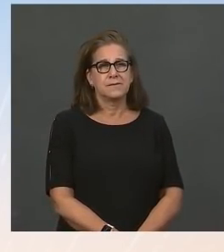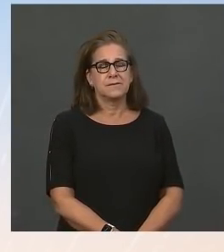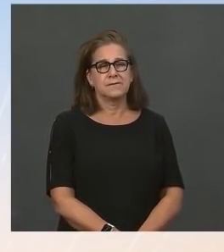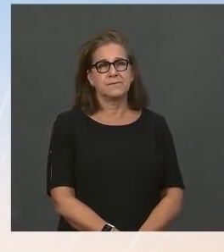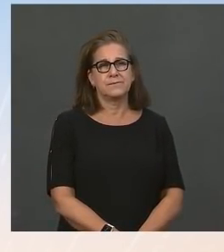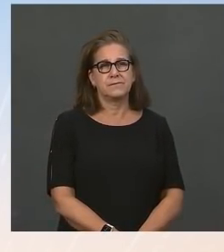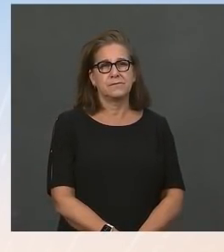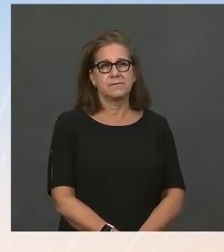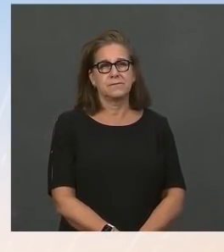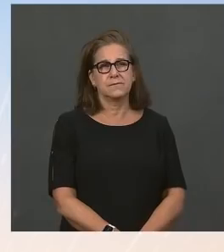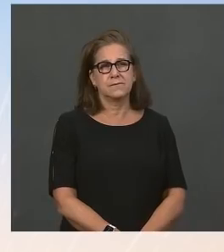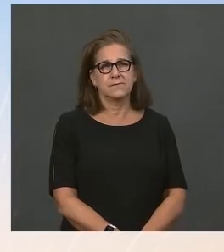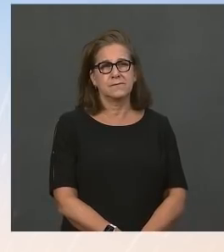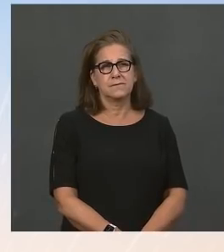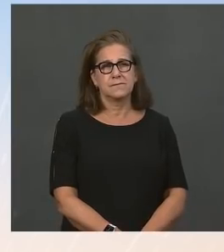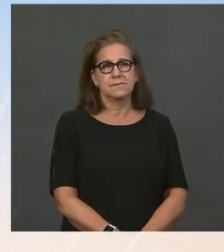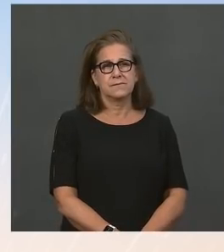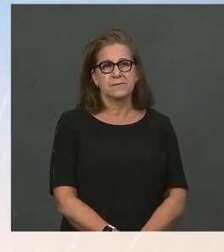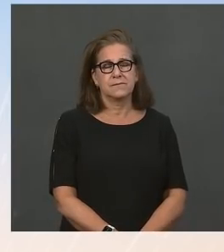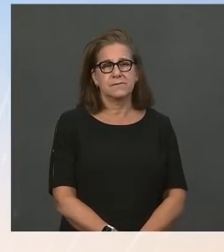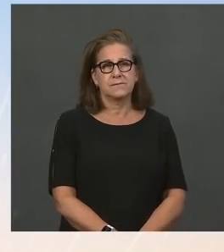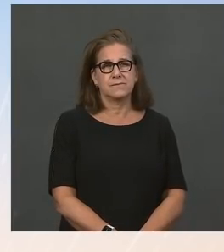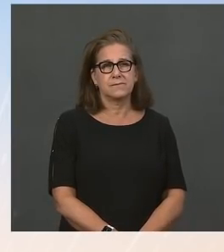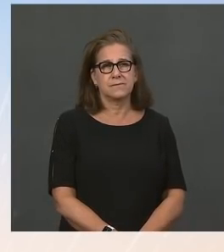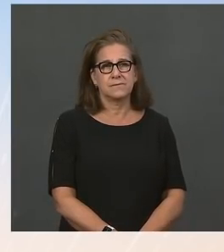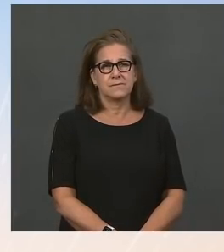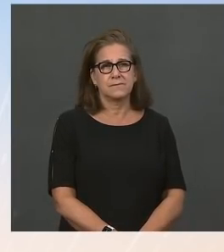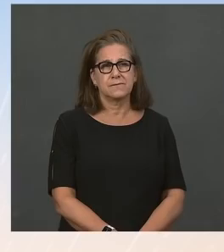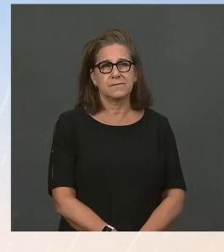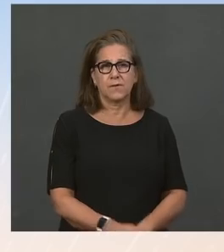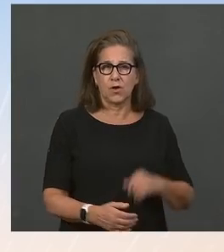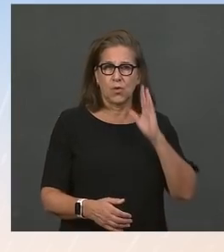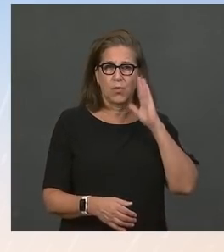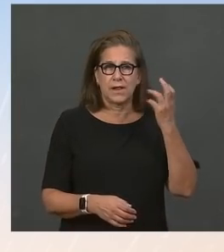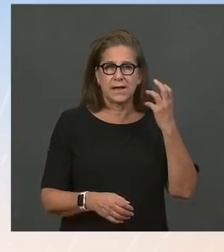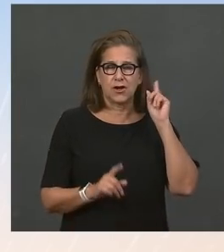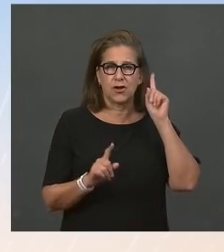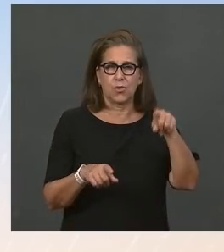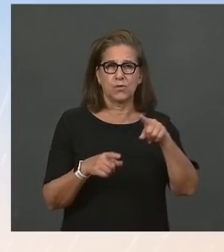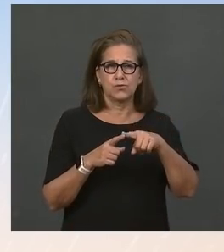Ms. Psaki: I don't have anything to preview on that front at this point. The Press: Let me ask you: Does the White House have any response to the Supreme Court today